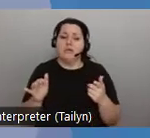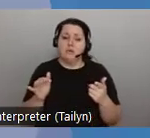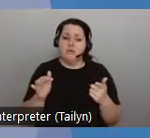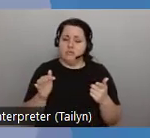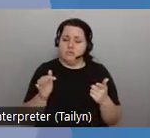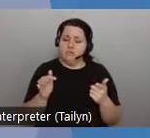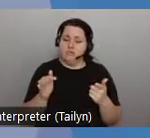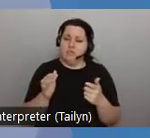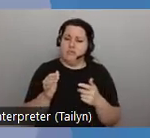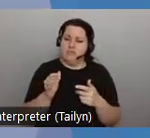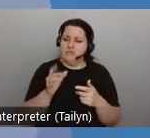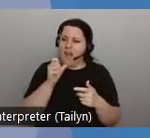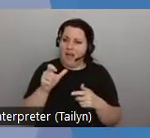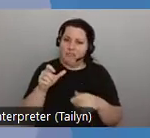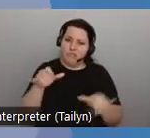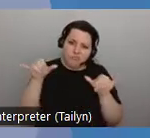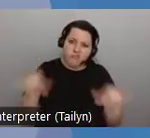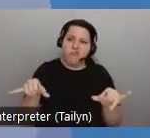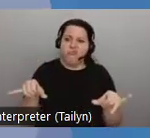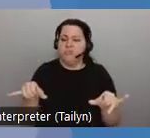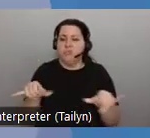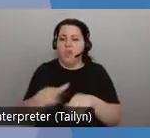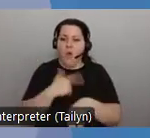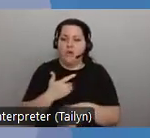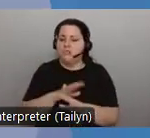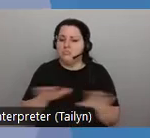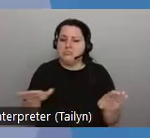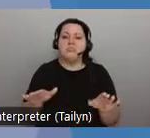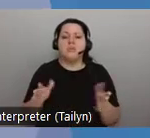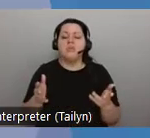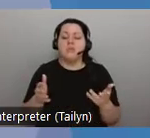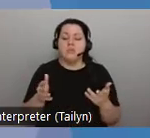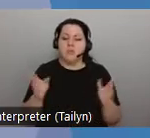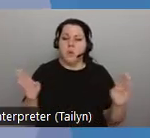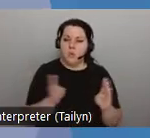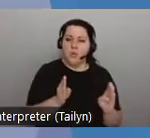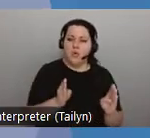characters, or a lot of extra , making it too long. Apologies.